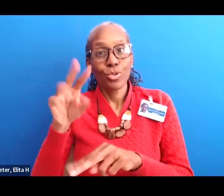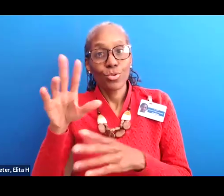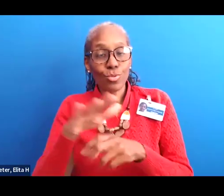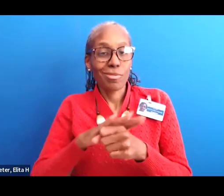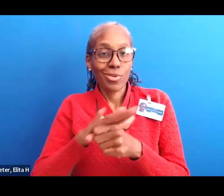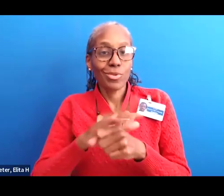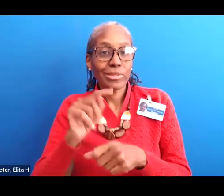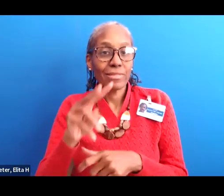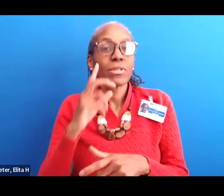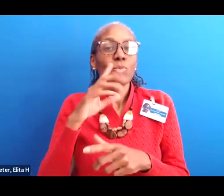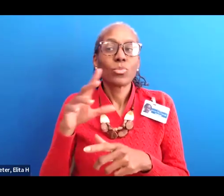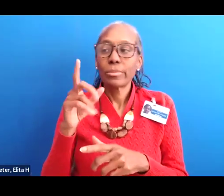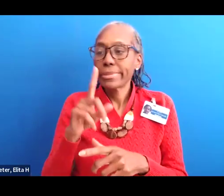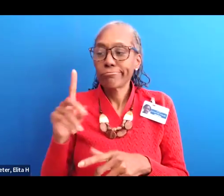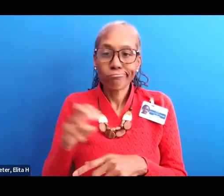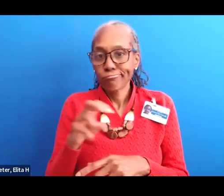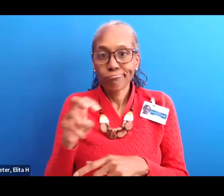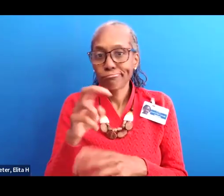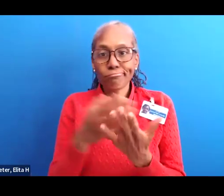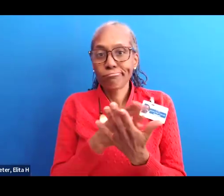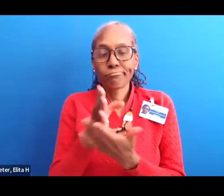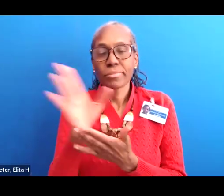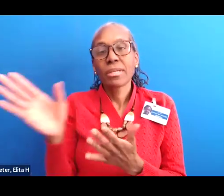He's going to be taking a journey that his father took